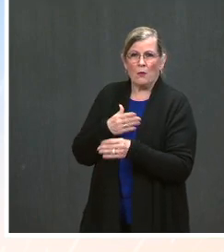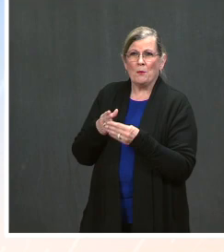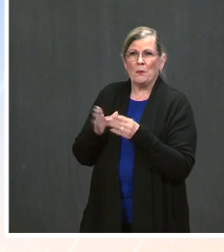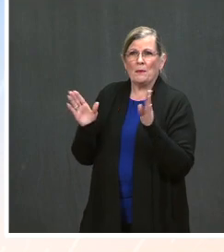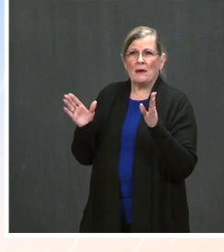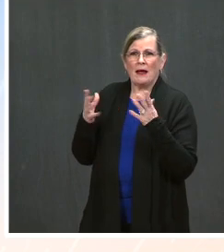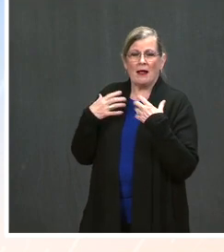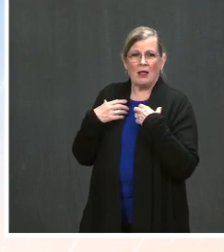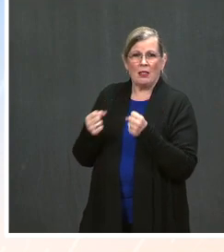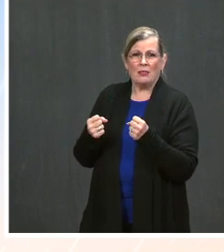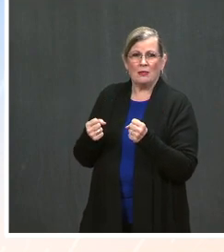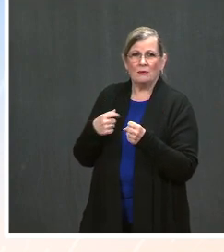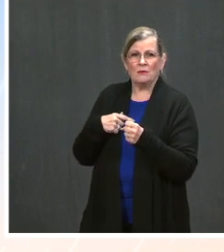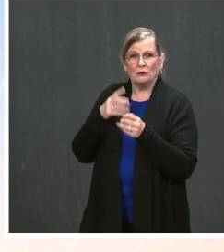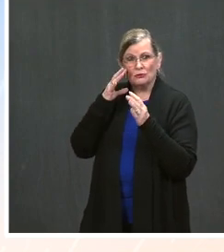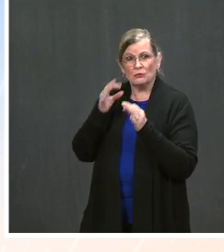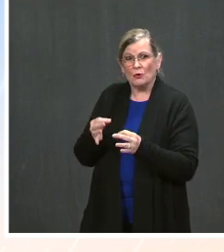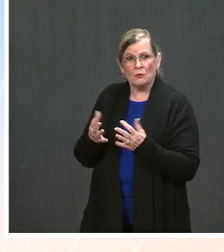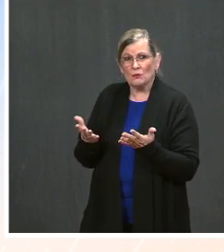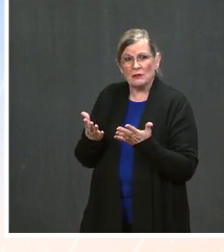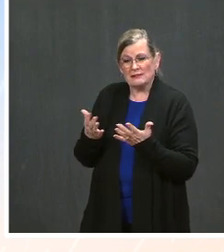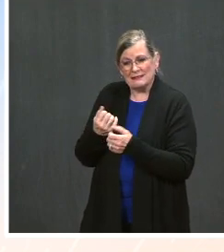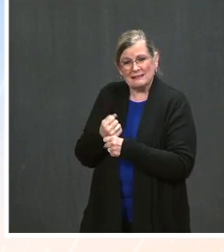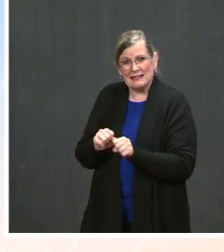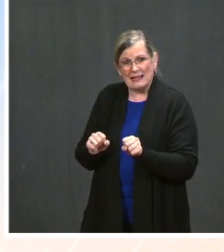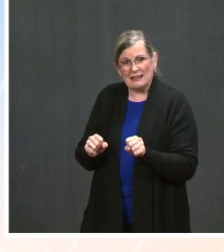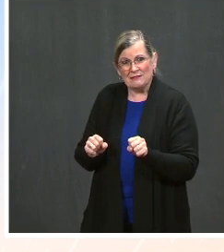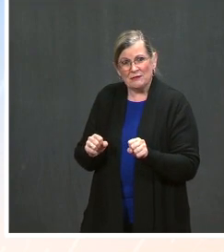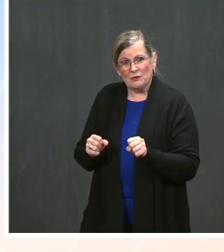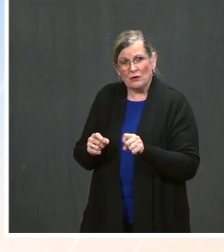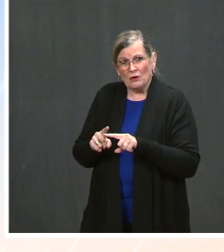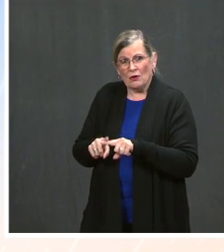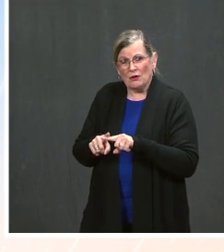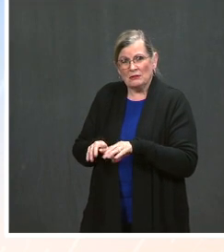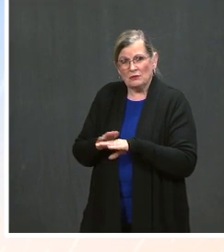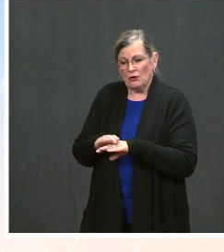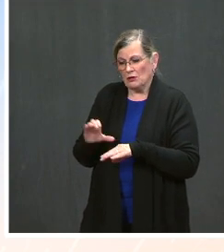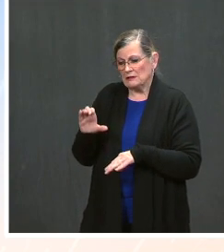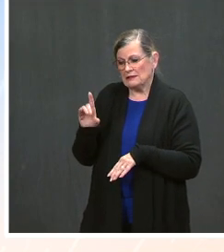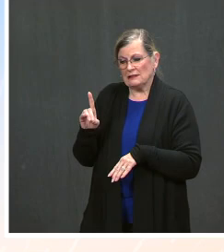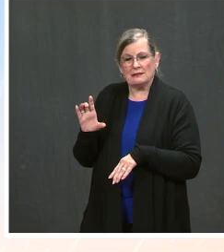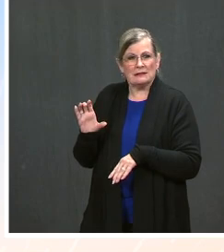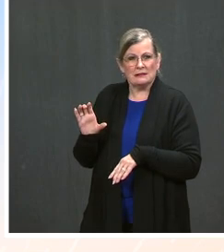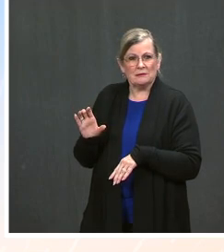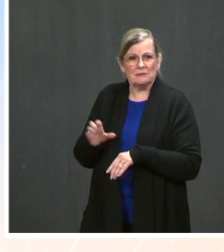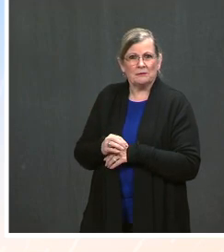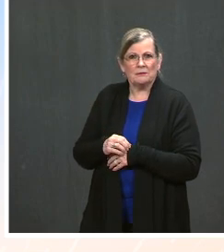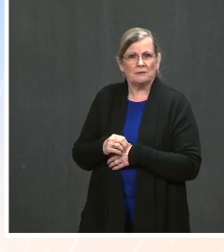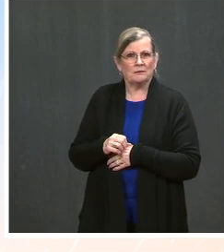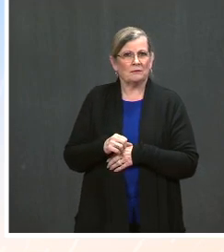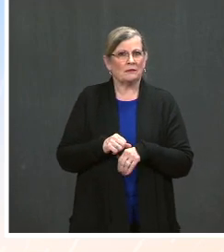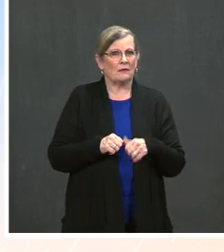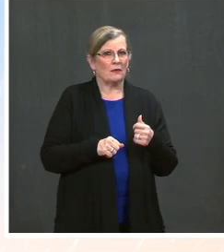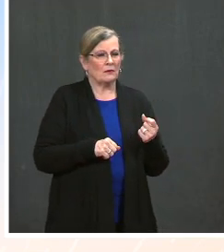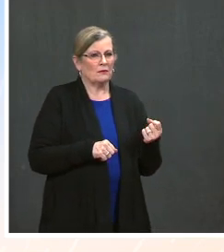and that's why the CDC updated them. The Press: But when you heard Marty Walsh talking about how, you know, people are wary about coming back to work because of these things -- >> Ms. Psaki: Yeah.